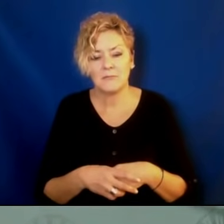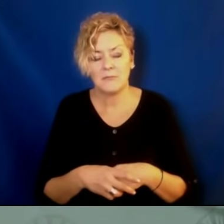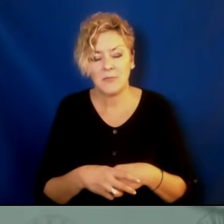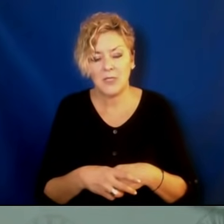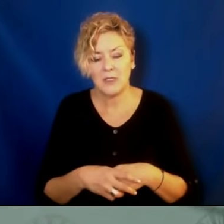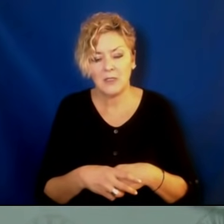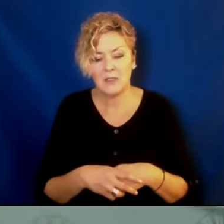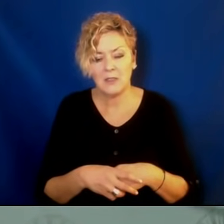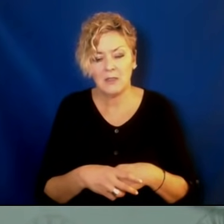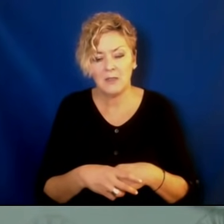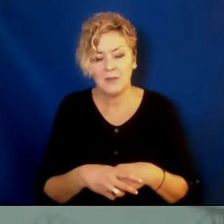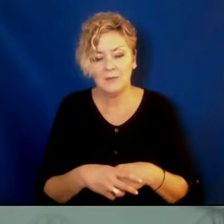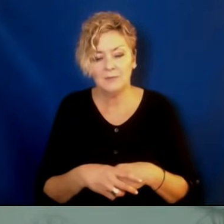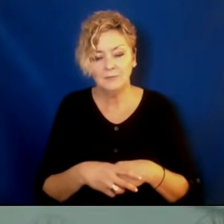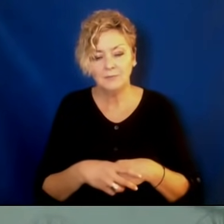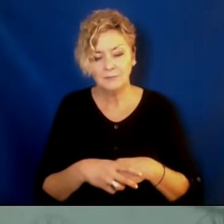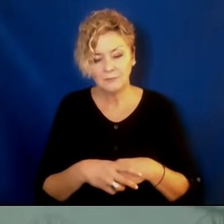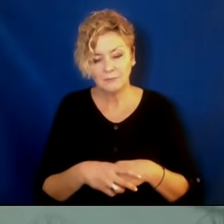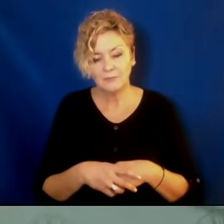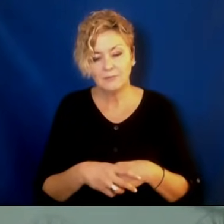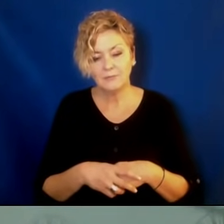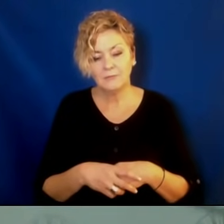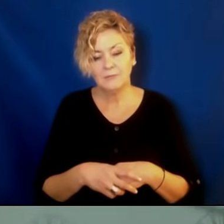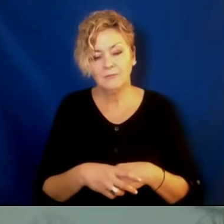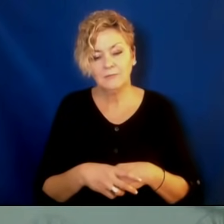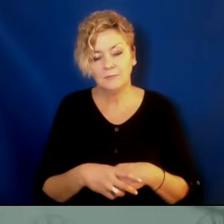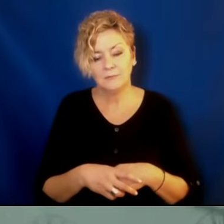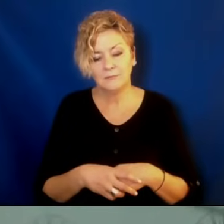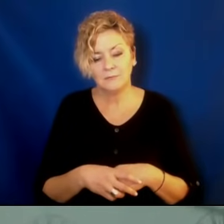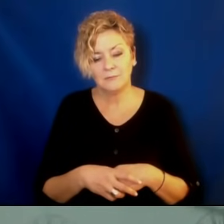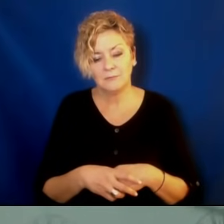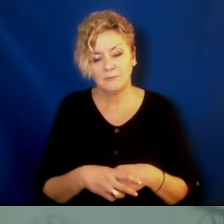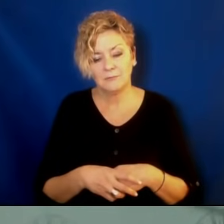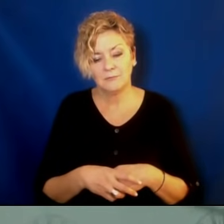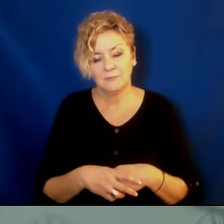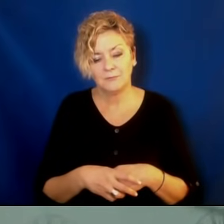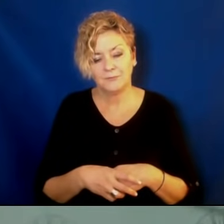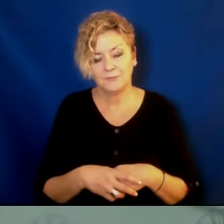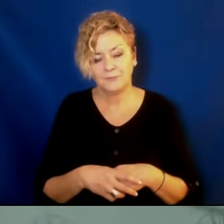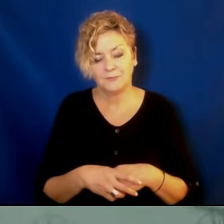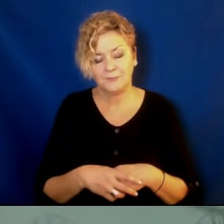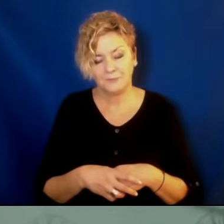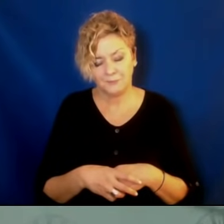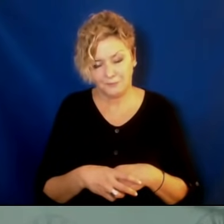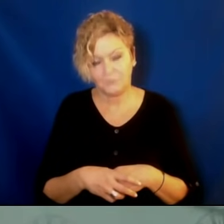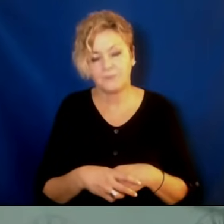helpful for us, in BC, we are, as the epidemic evolves, as our skills in our workforce in